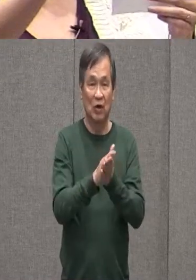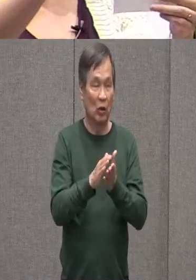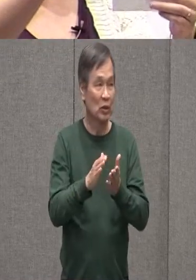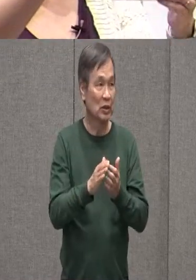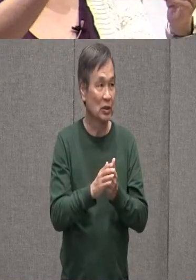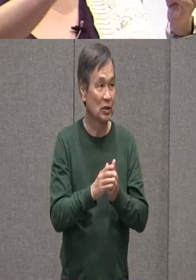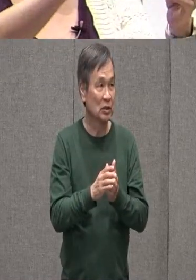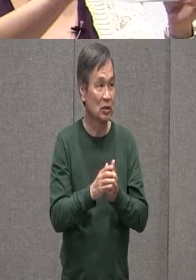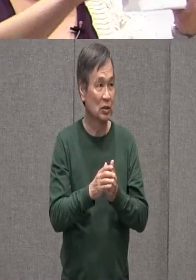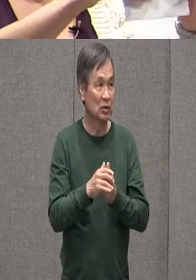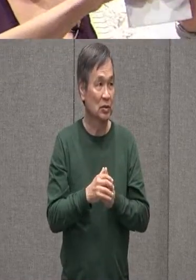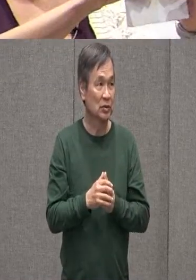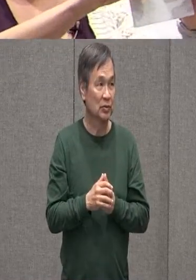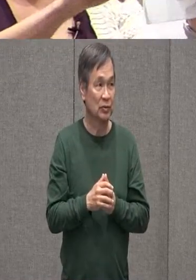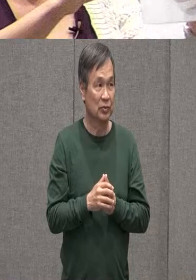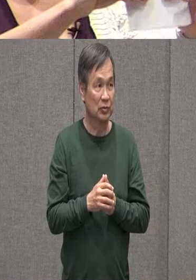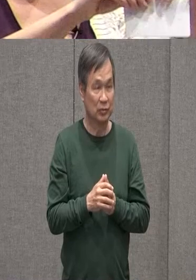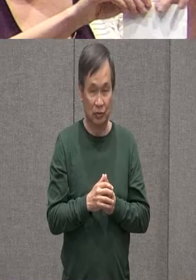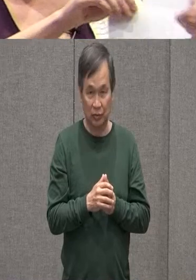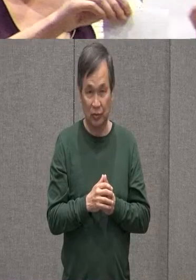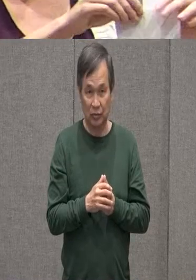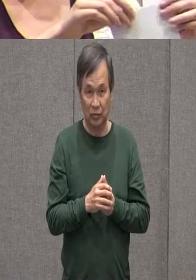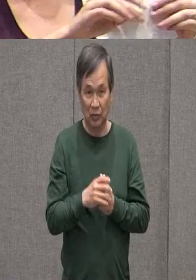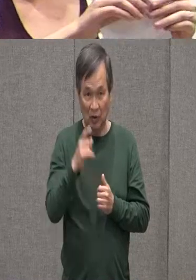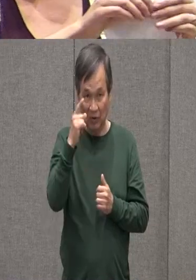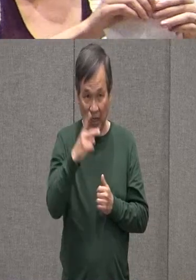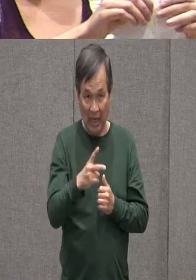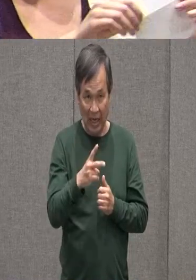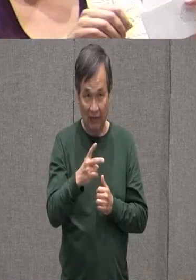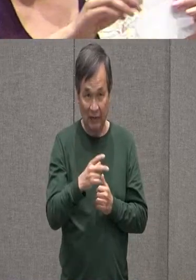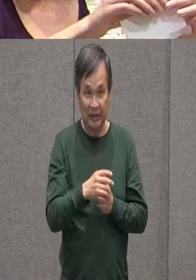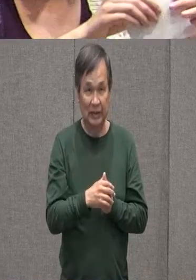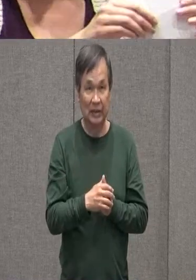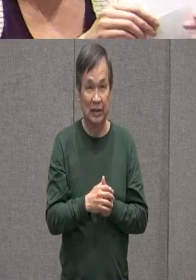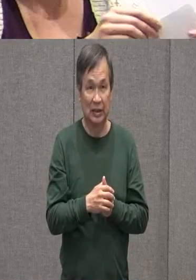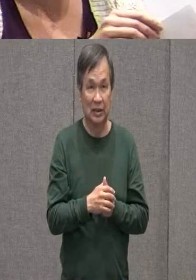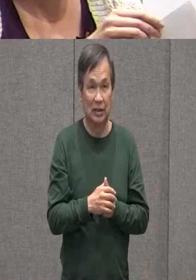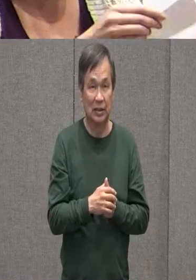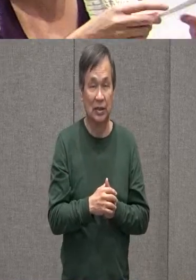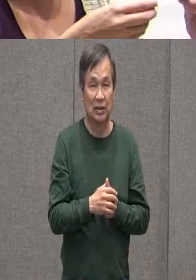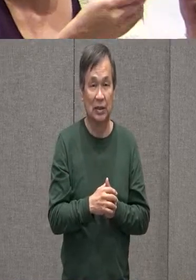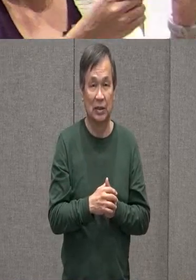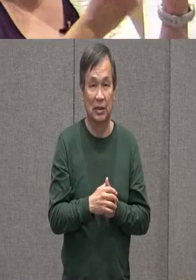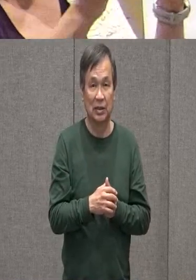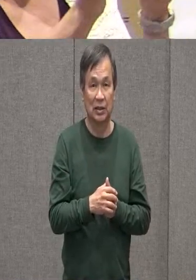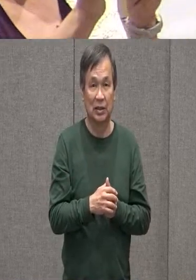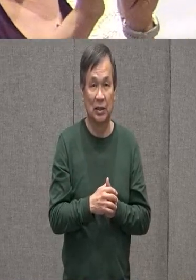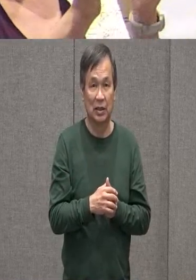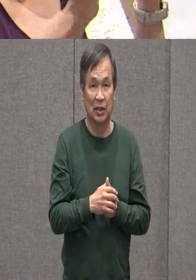so whatever you have, you fold it in half. There's a lot of folding on this one. It's a good skill to get used to.